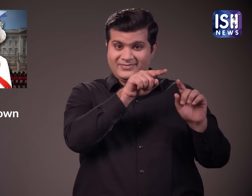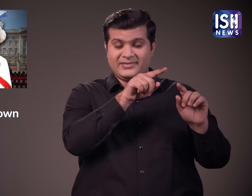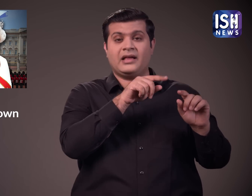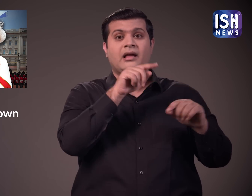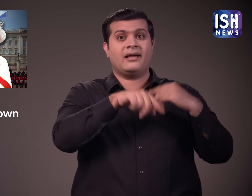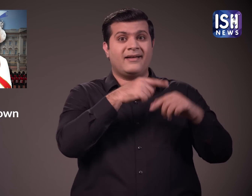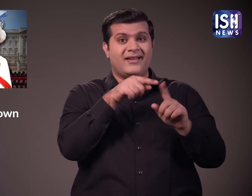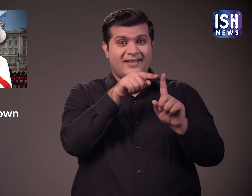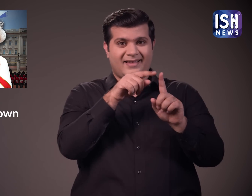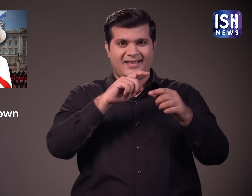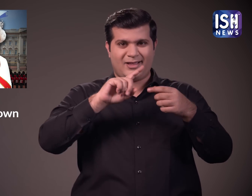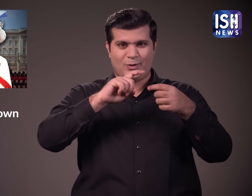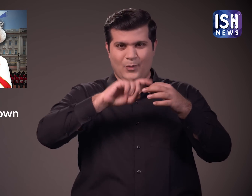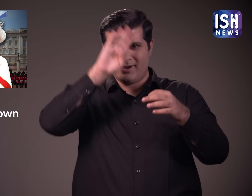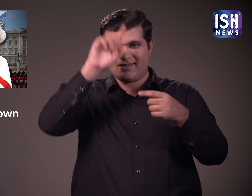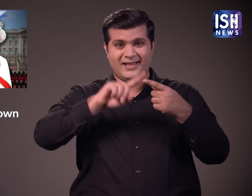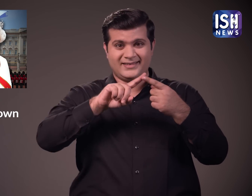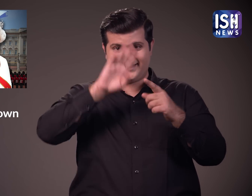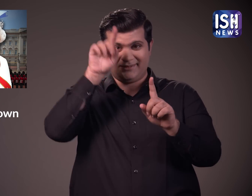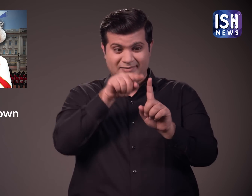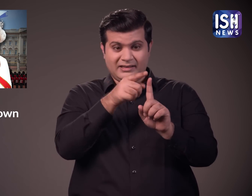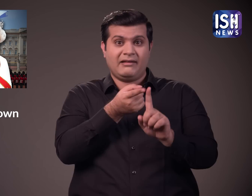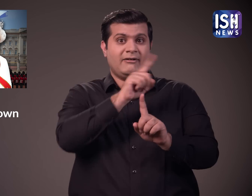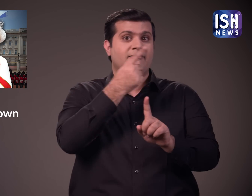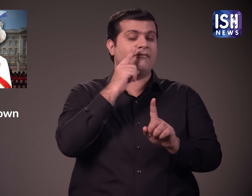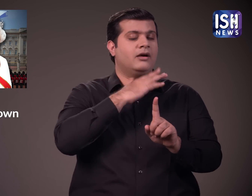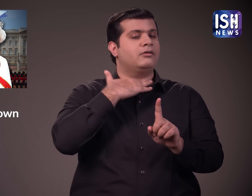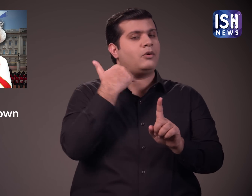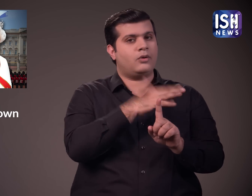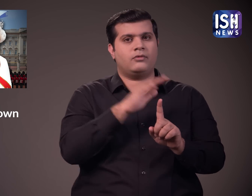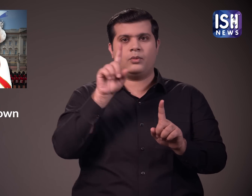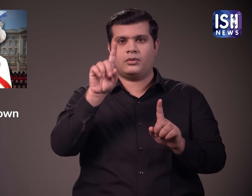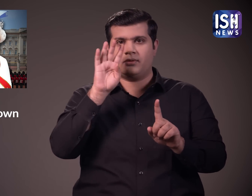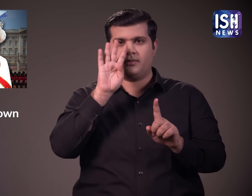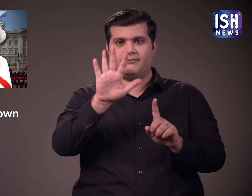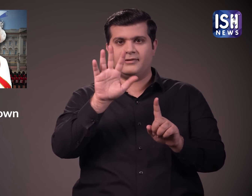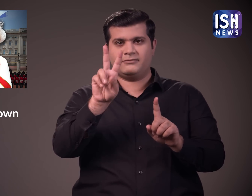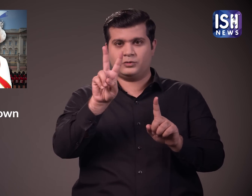Queen Elizabeth's father died in 1952